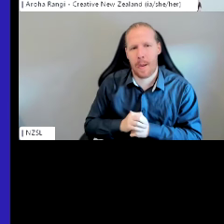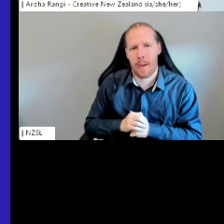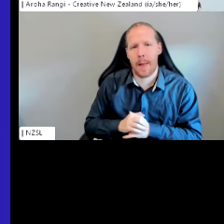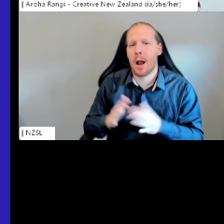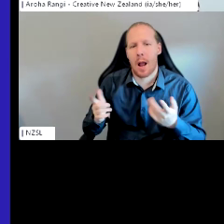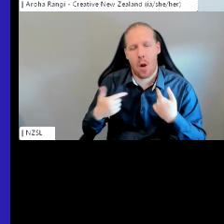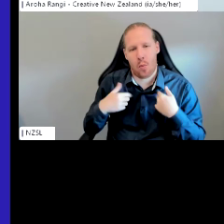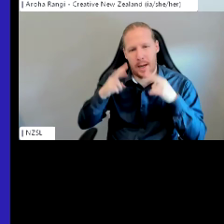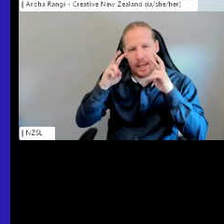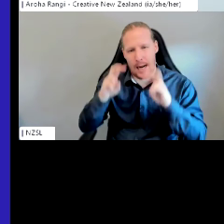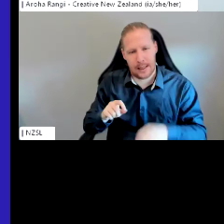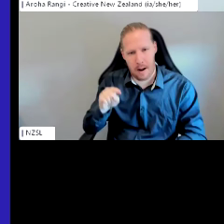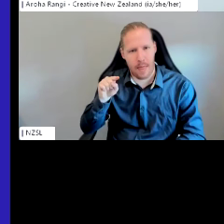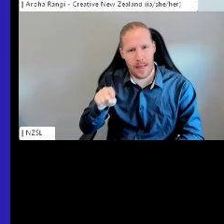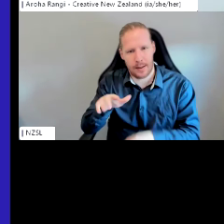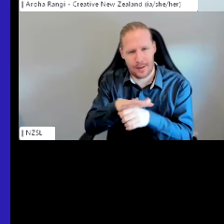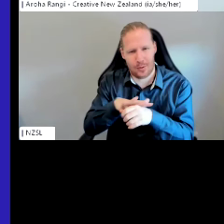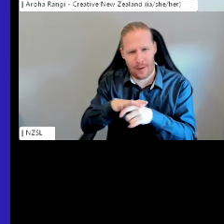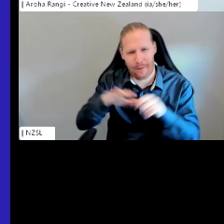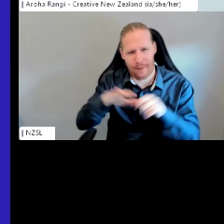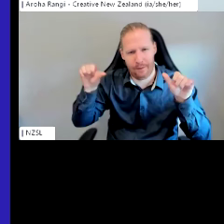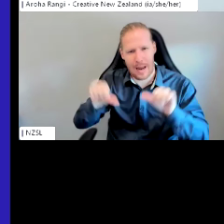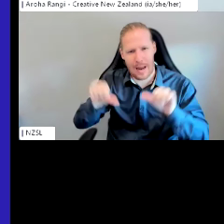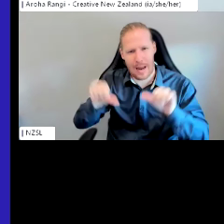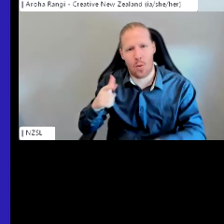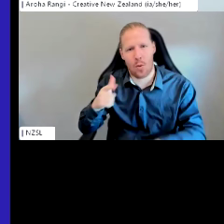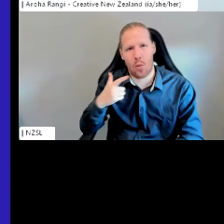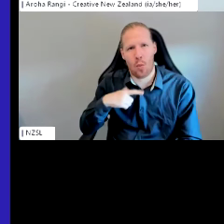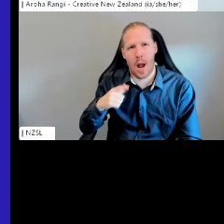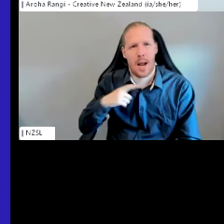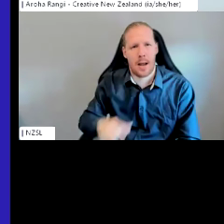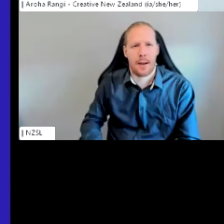be told that opera is really ordinary and every day and you can just fall out of the pub and go